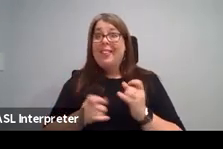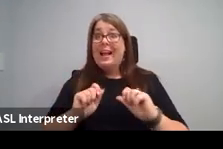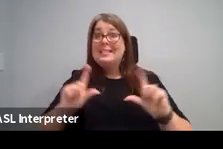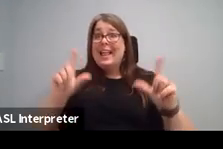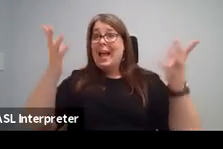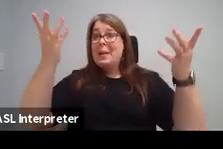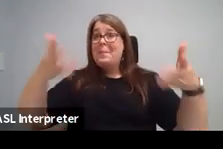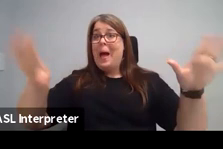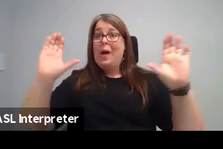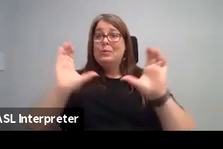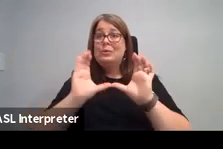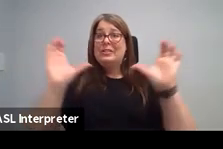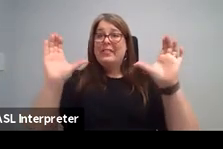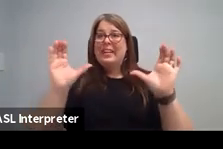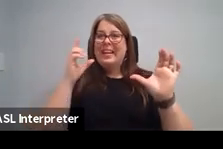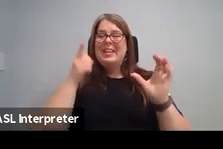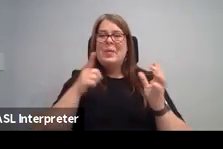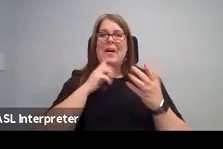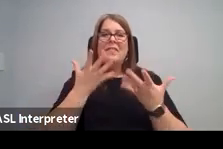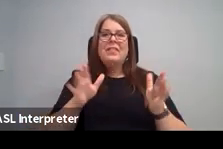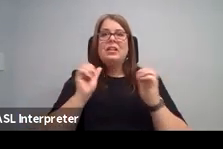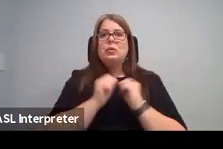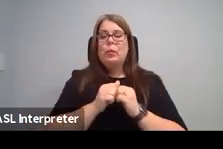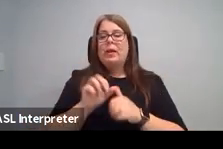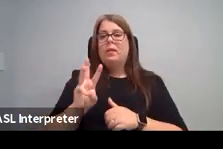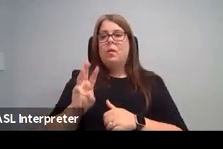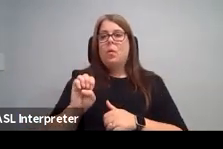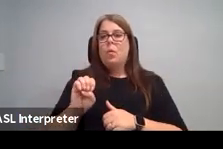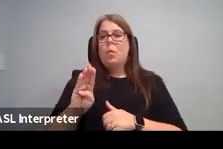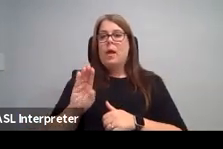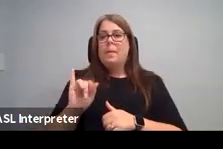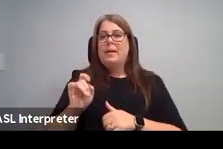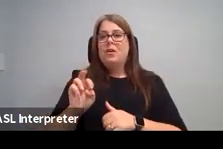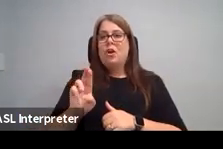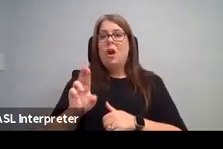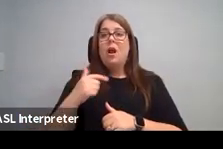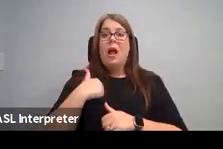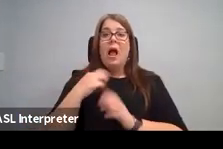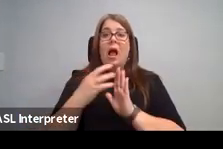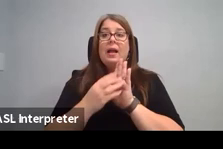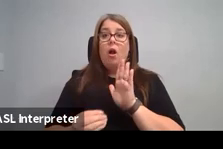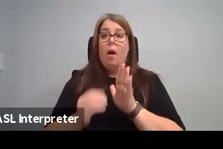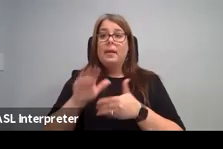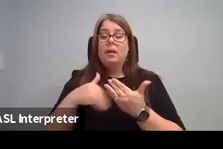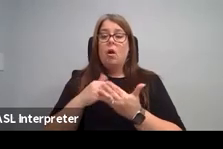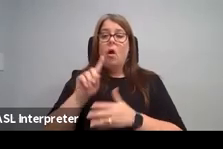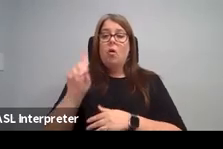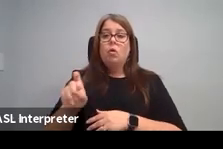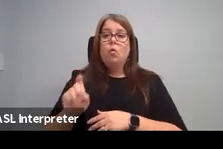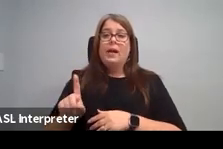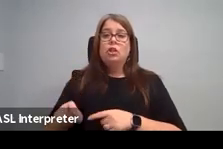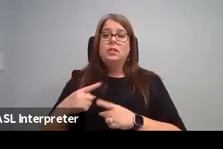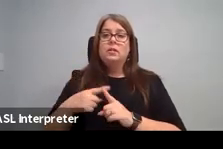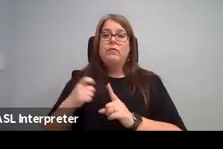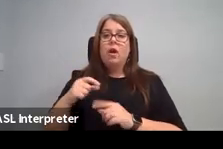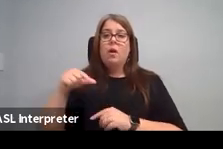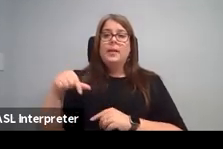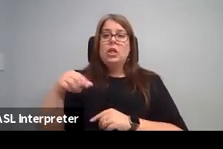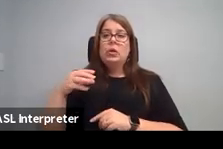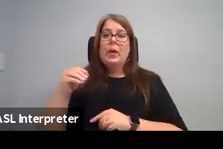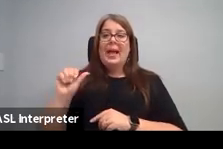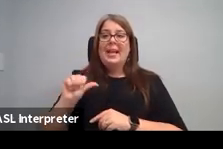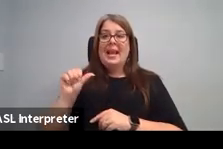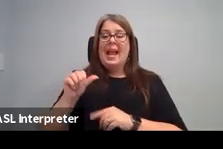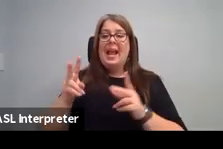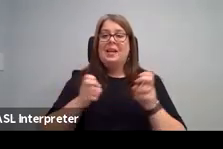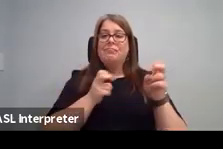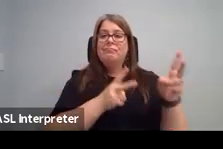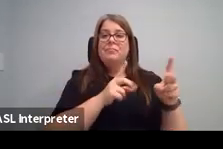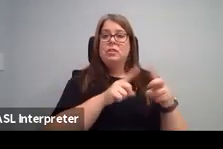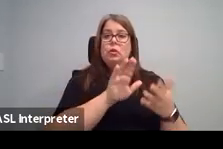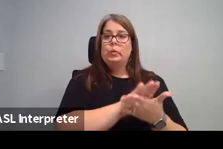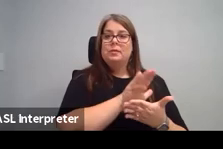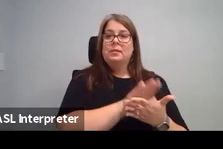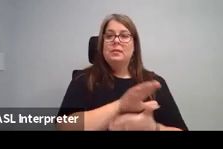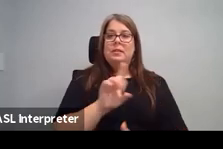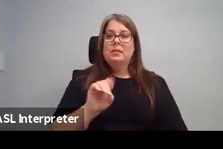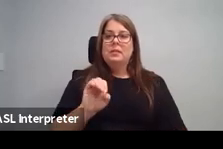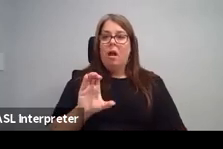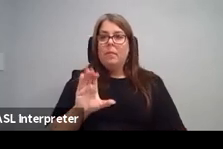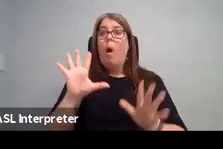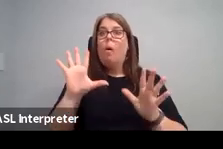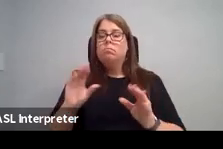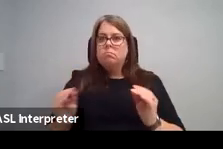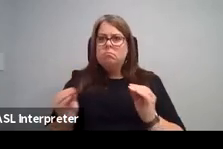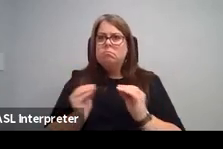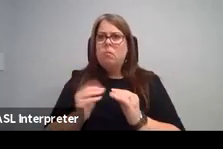Allison Frenzel : And I copied all of the questions I think UNLESS NEW ONES came in. So, um, I just copied them and put them on a document. So we will address them. Oh, okay. There's more. So let me go ahead and make sure I have these